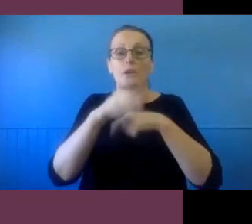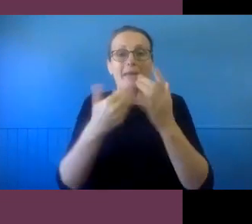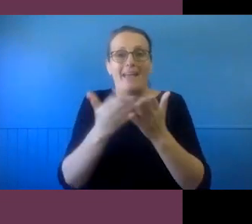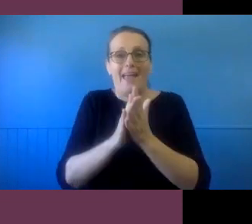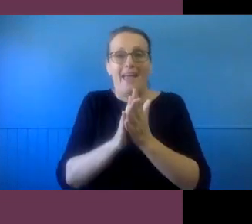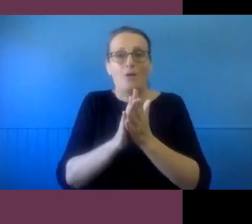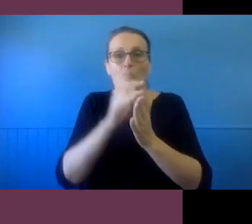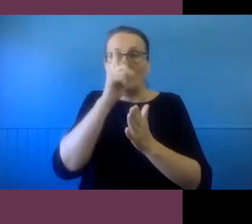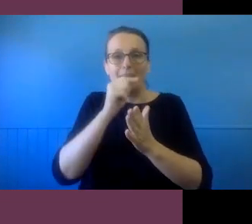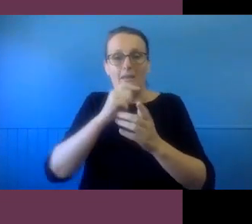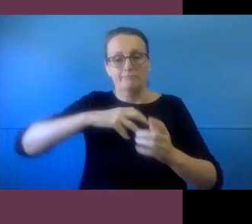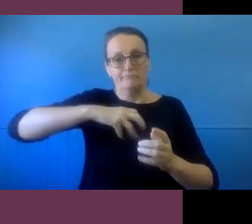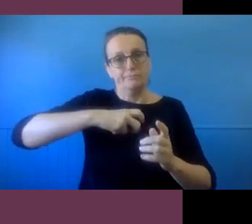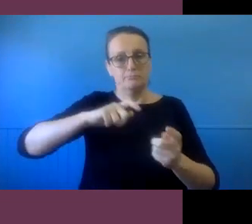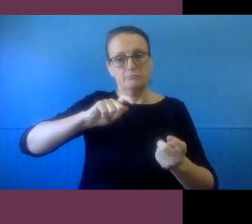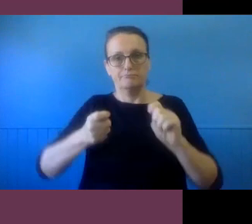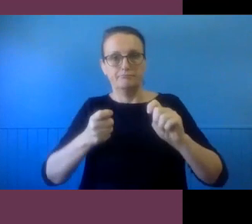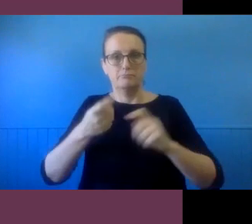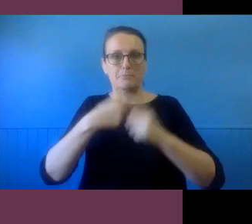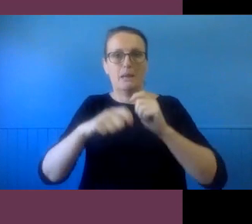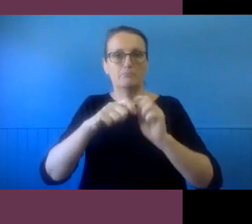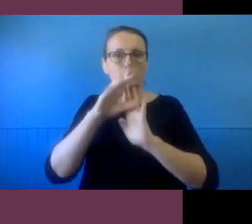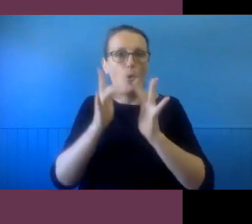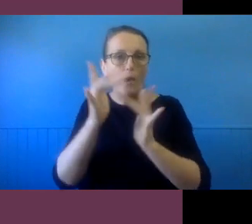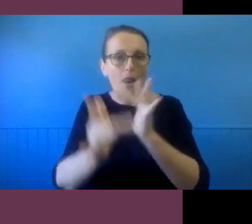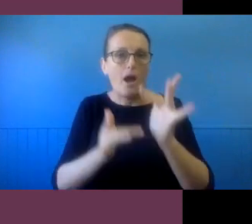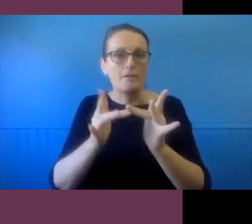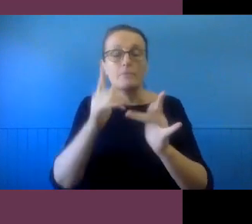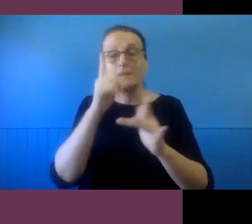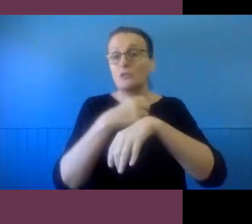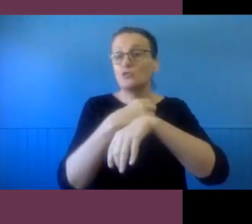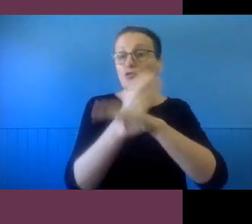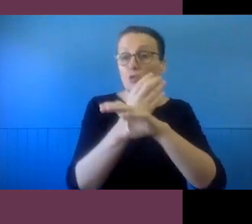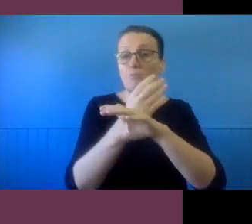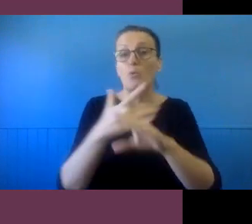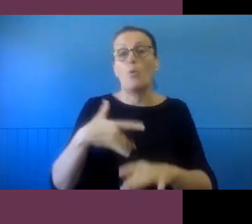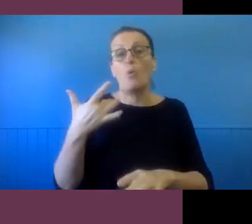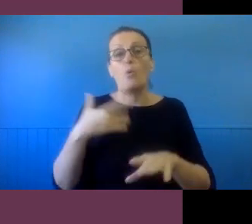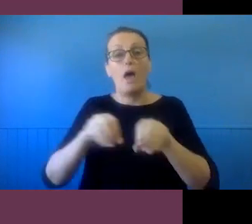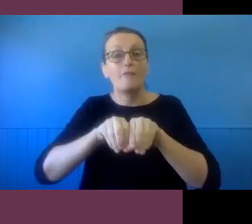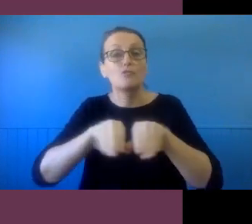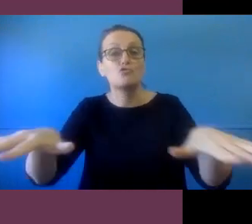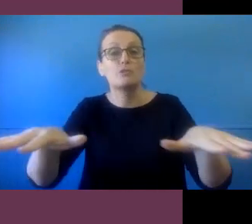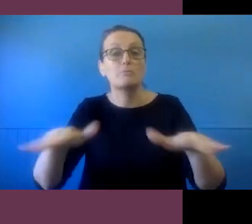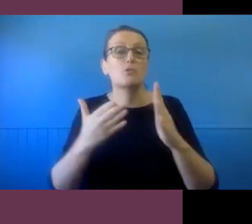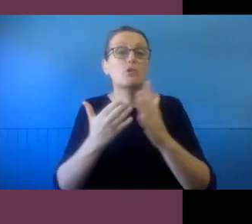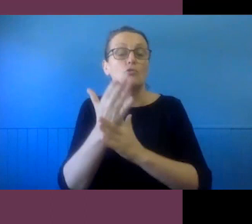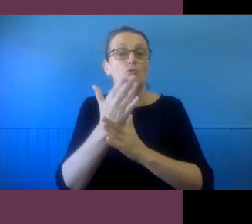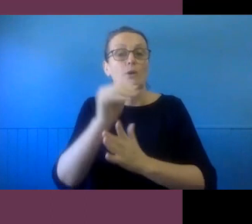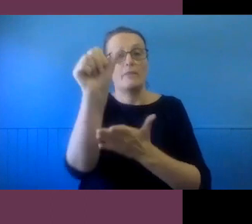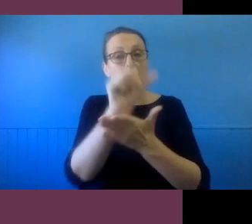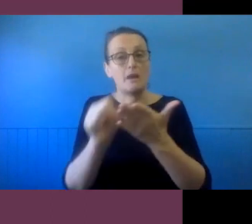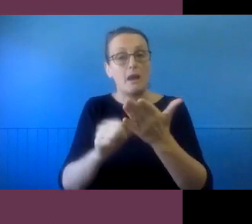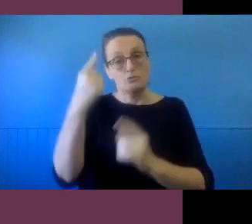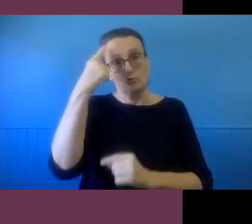local space. These sessions are available on Zoom or live streamed through the Arts and creativity Facebook page.